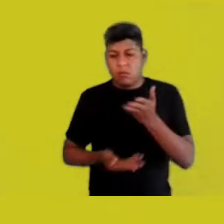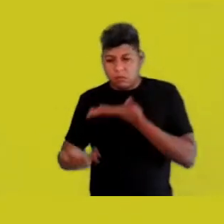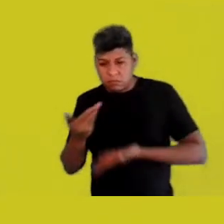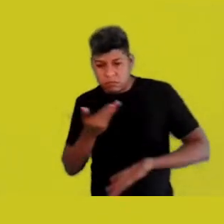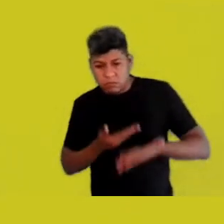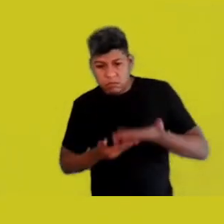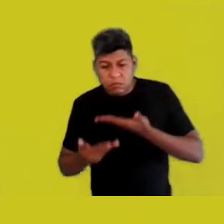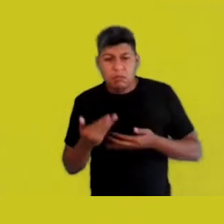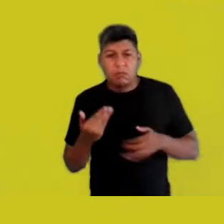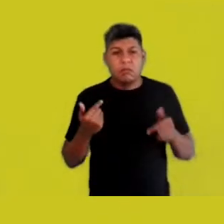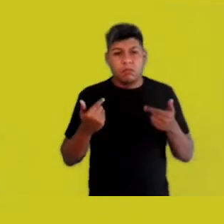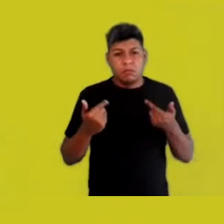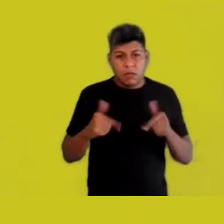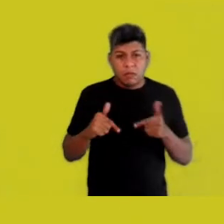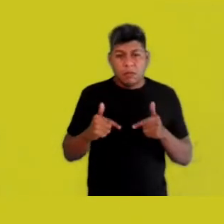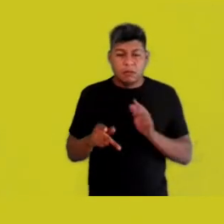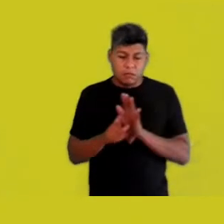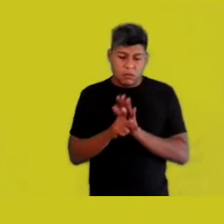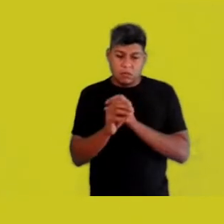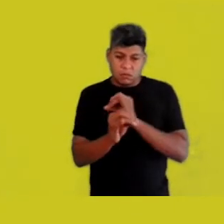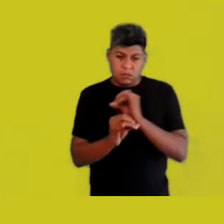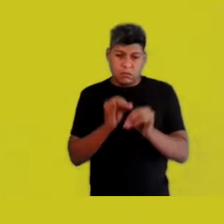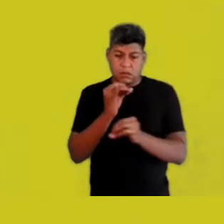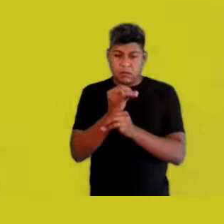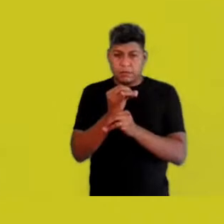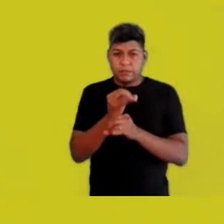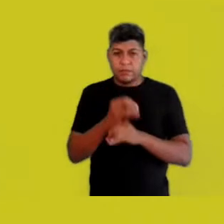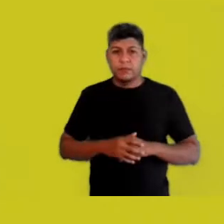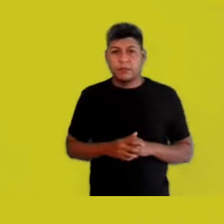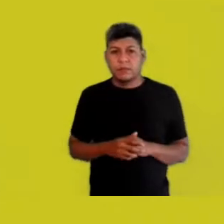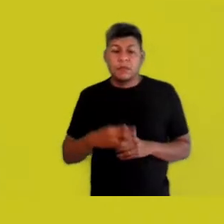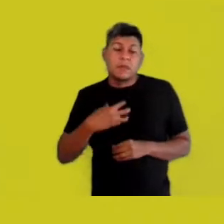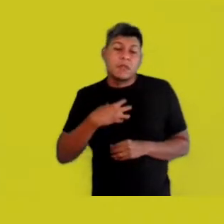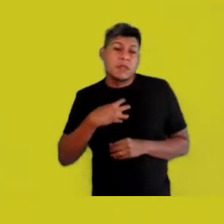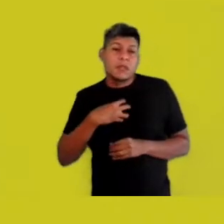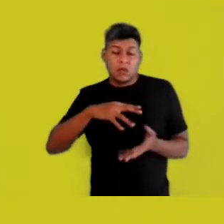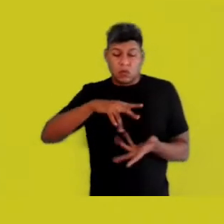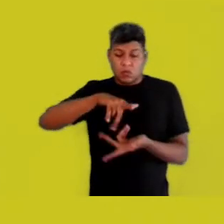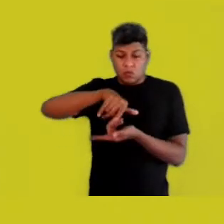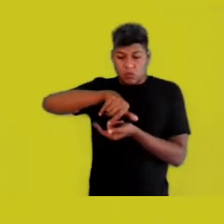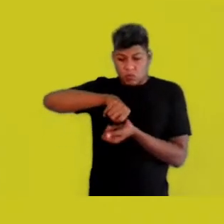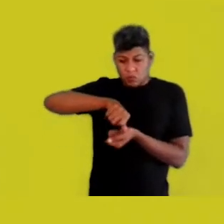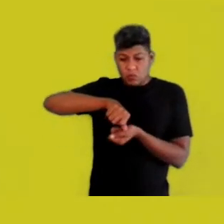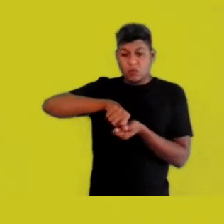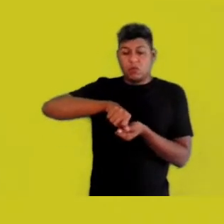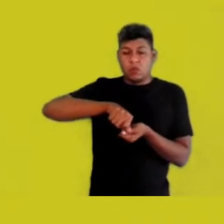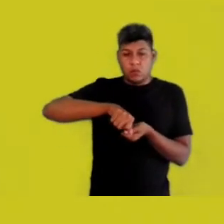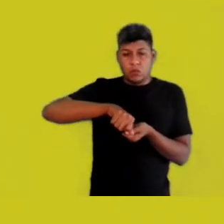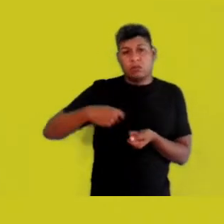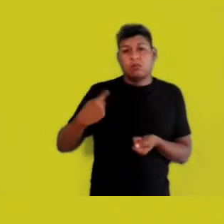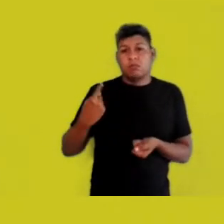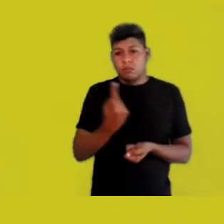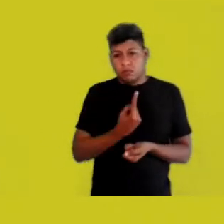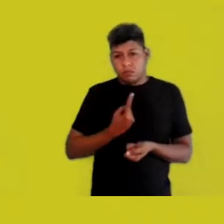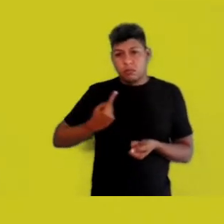over the Internet. And in that sense, this world of the algorithm, the world we live in,